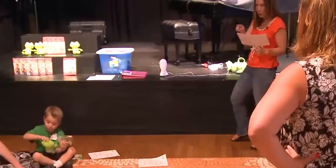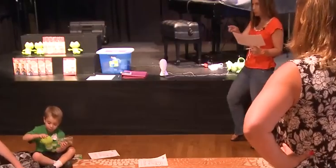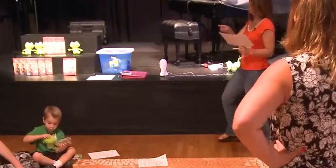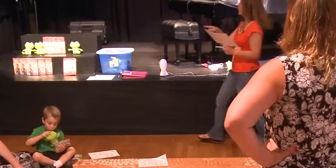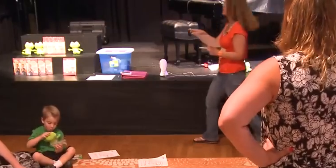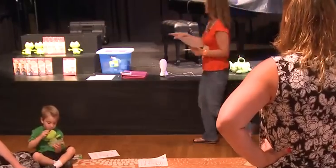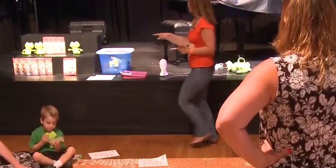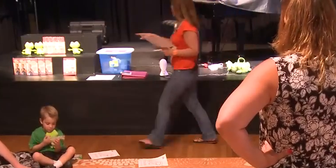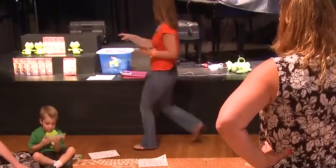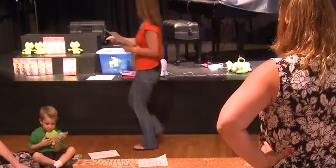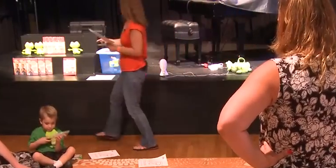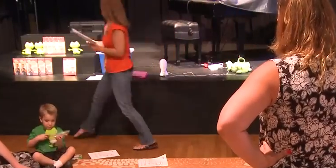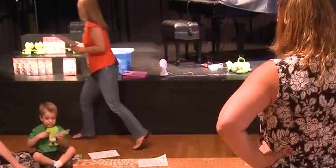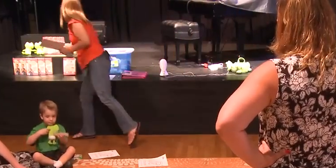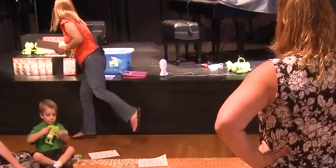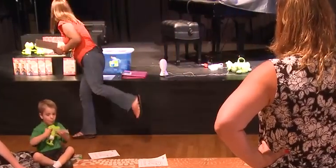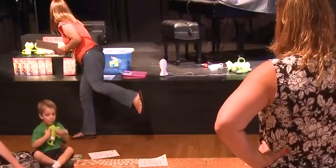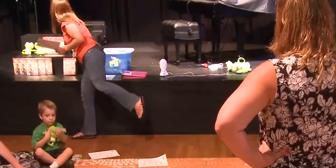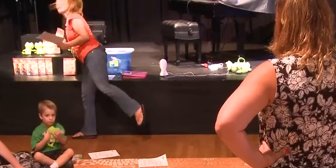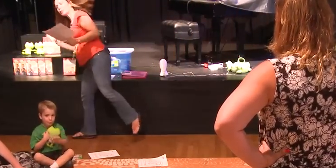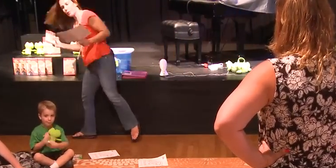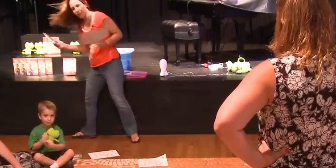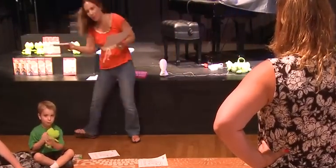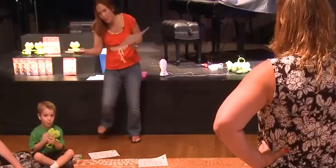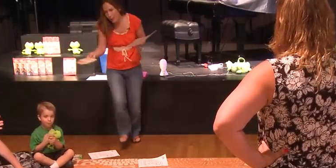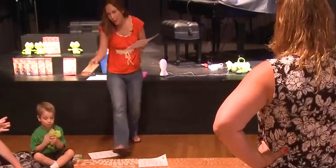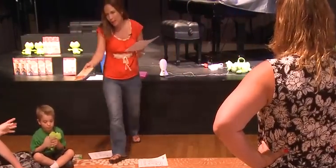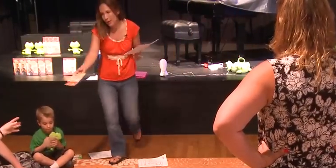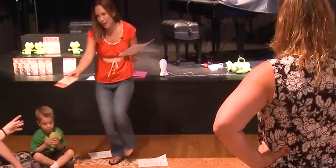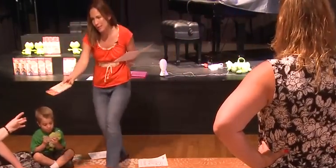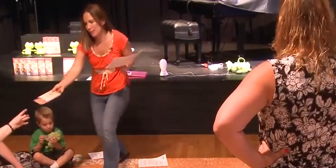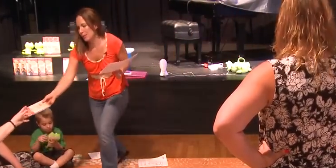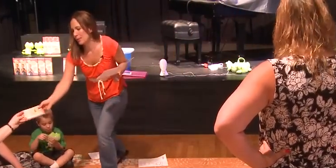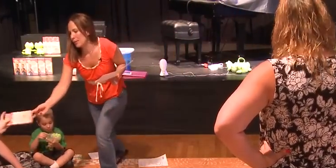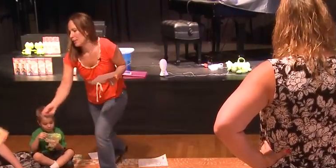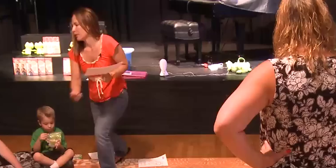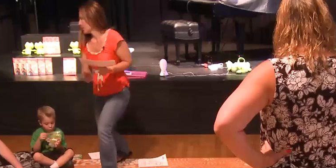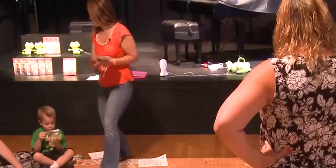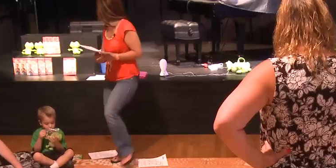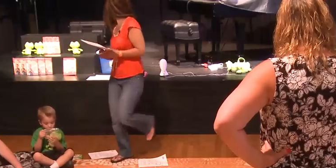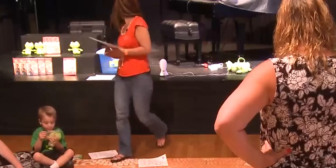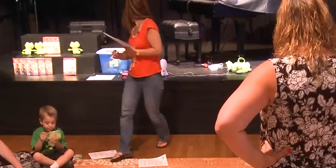No, we didn't get everybody. There we go Elaina. Thanks.